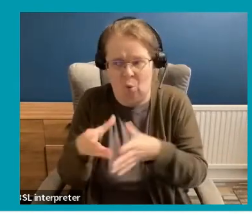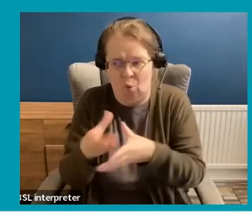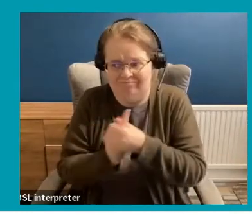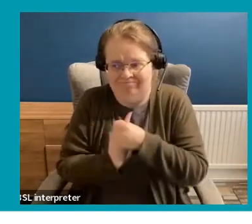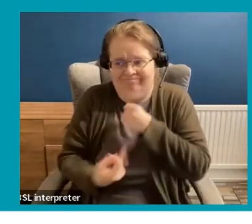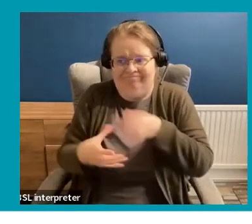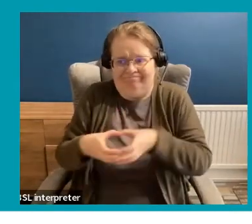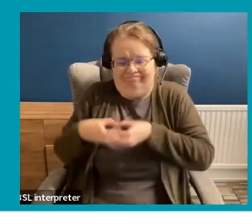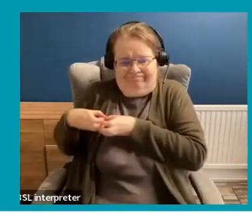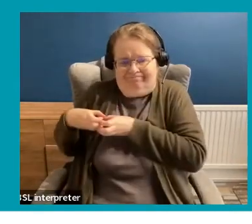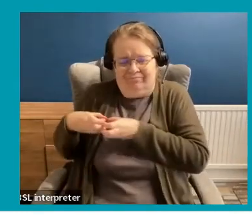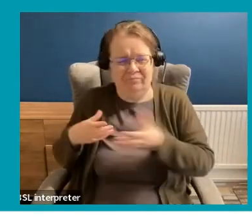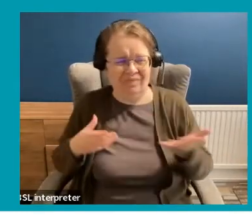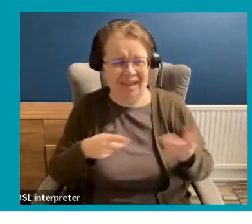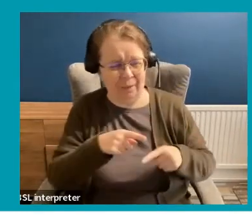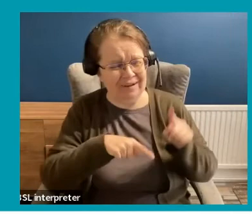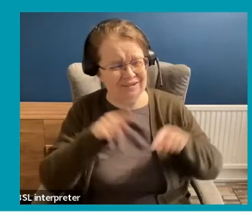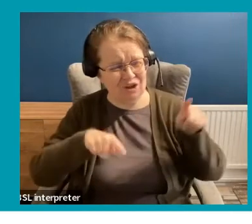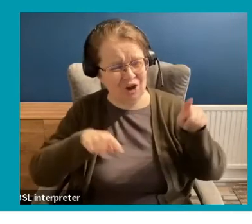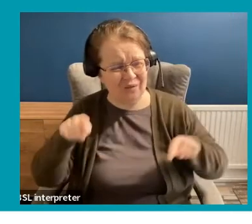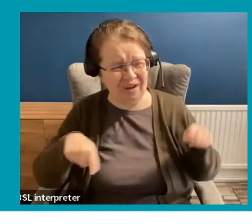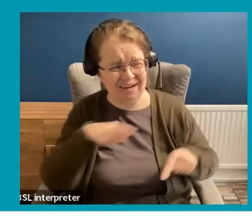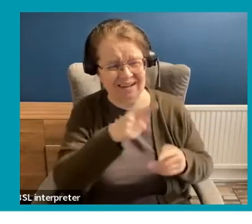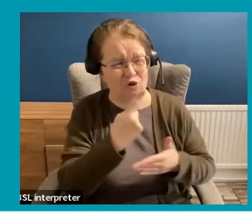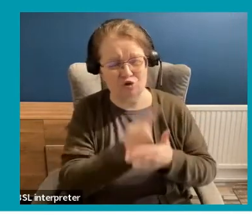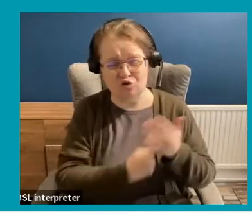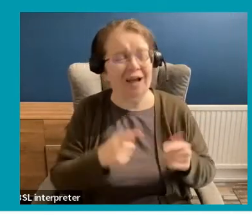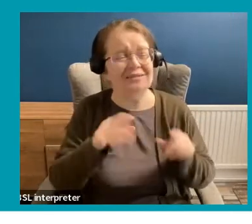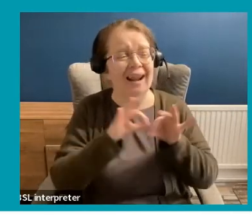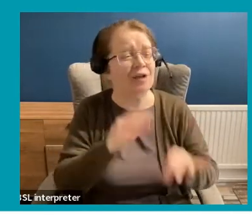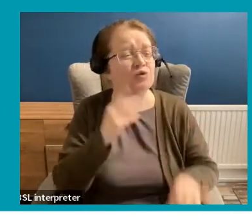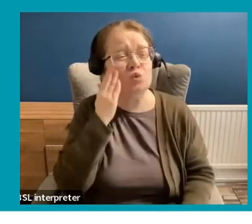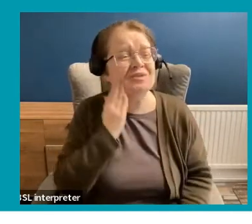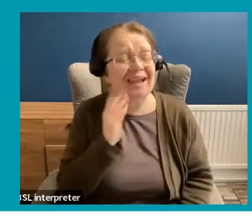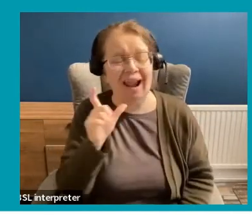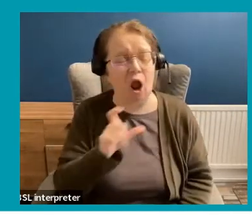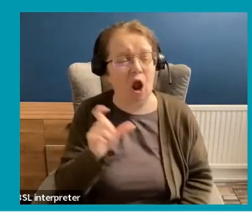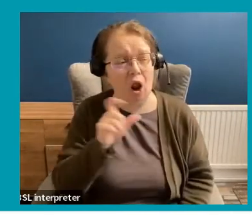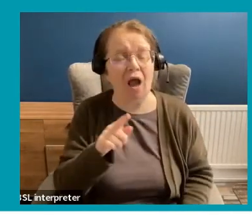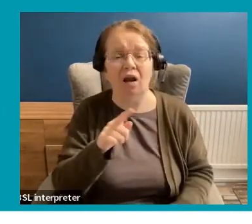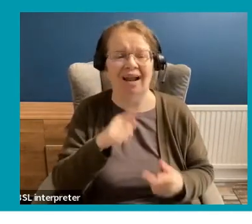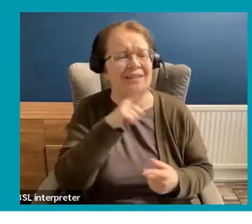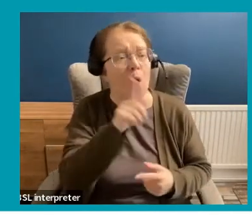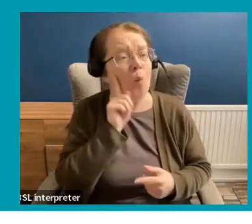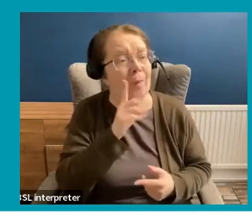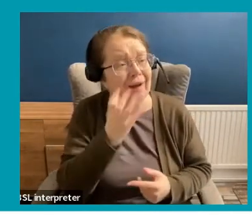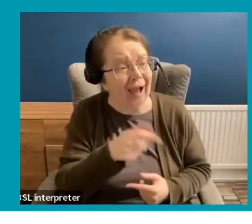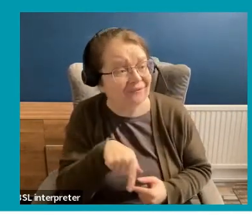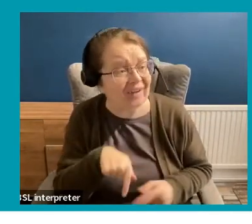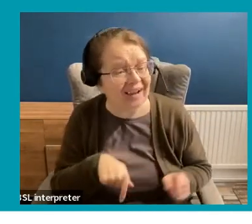But I said, actually diversity is not just around skin color. I said, your women in this area? And they said oh yeah.